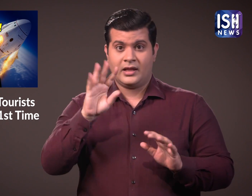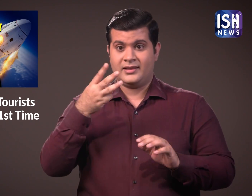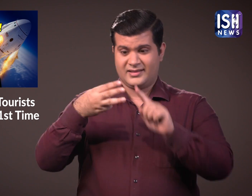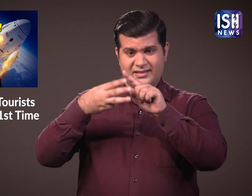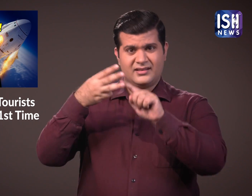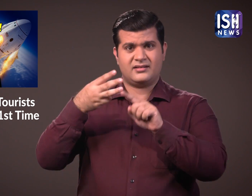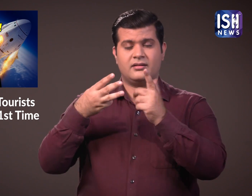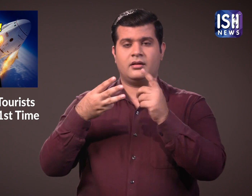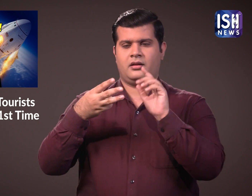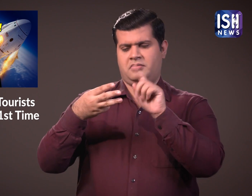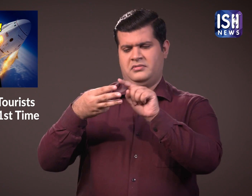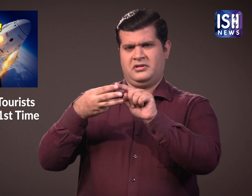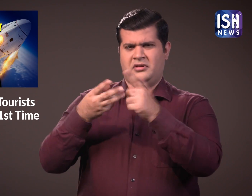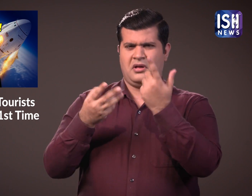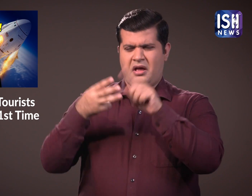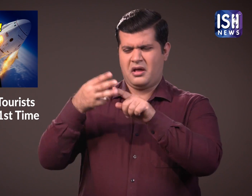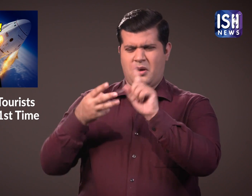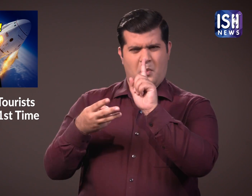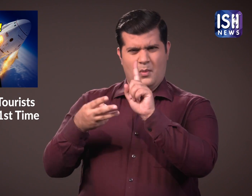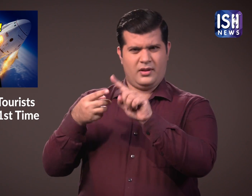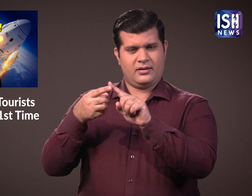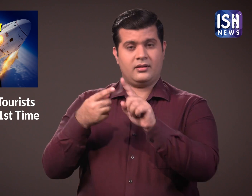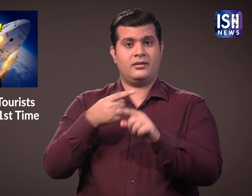The other 3 people onboard the flight